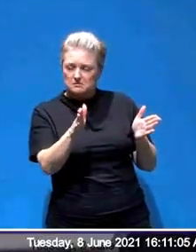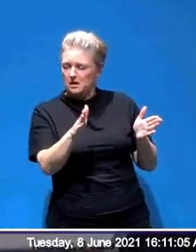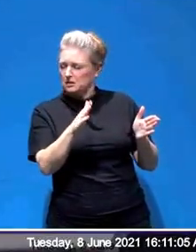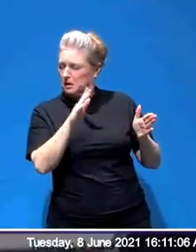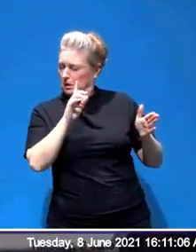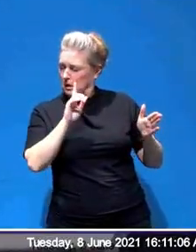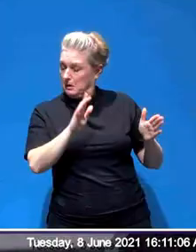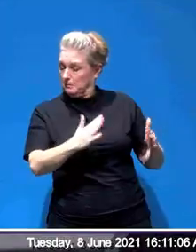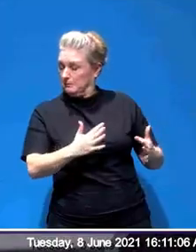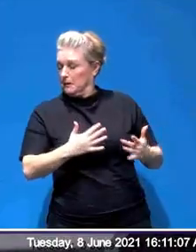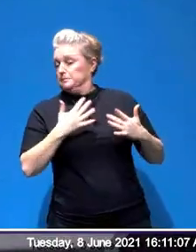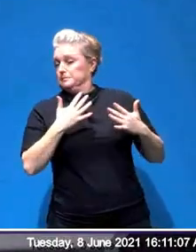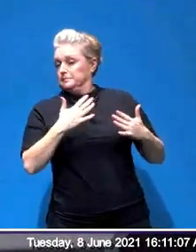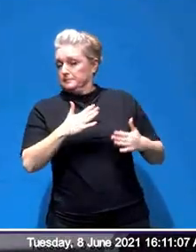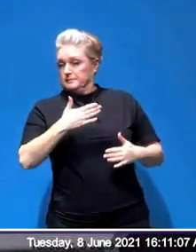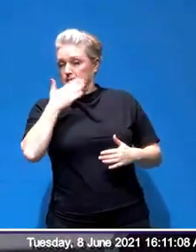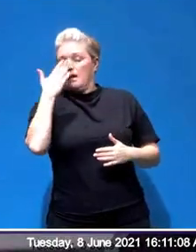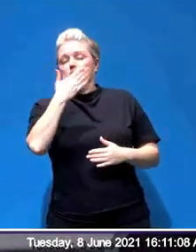house and see some of the things that I saw.